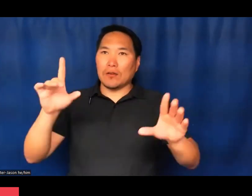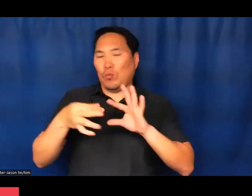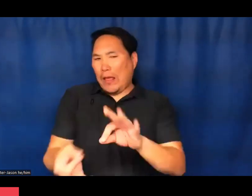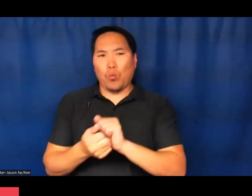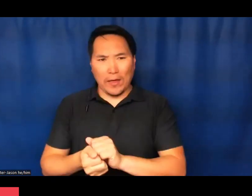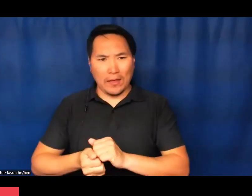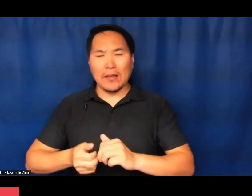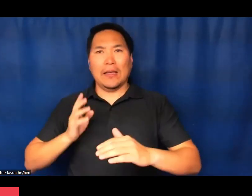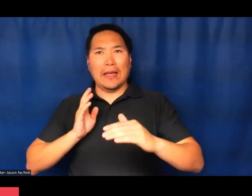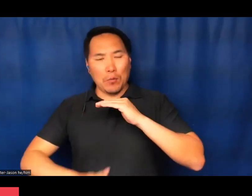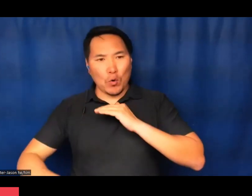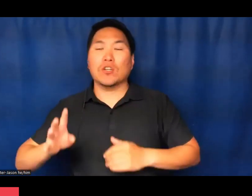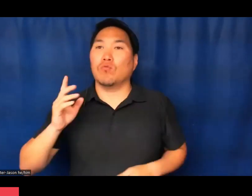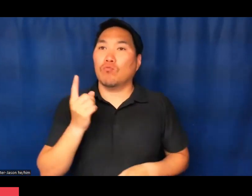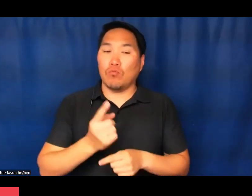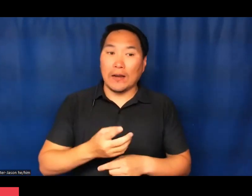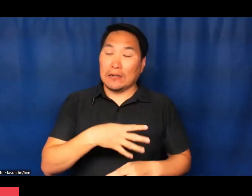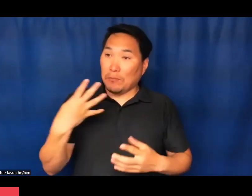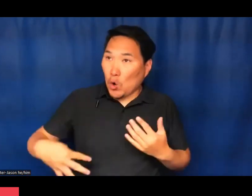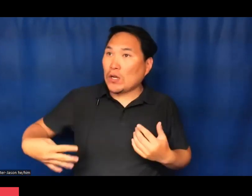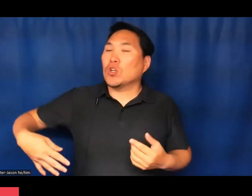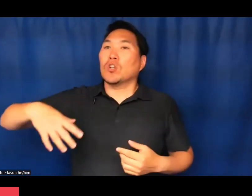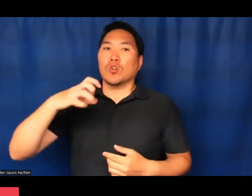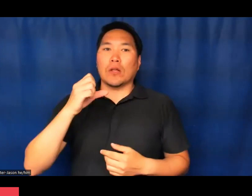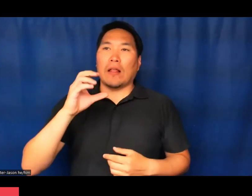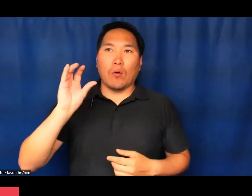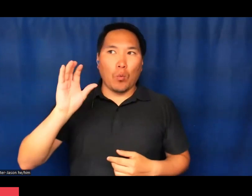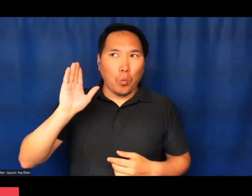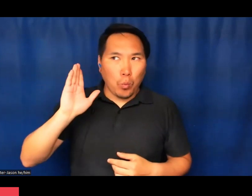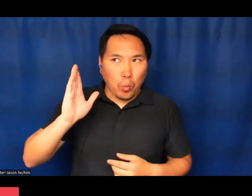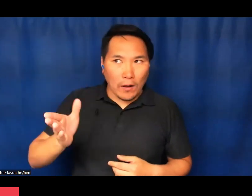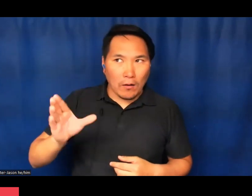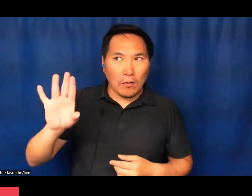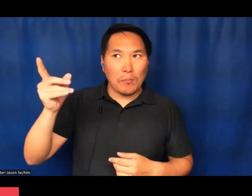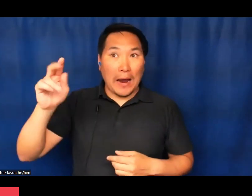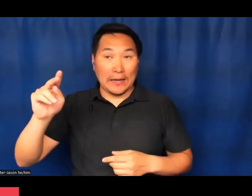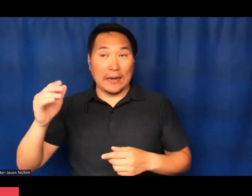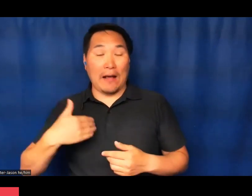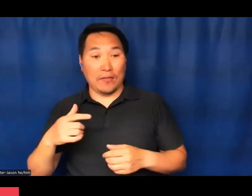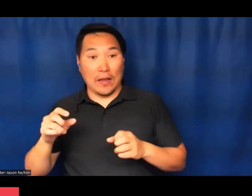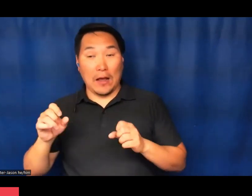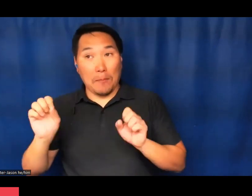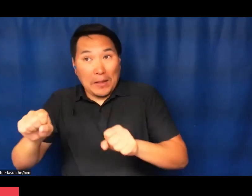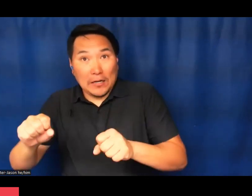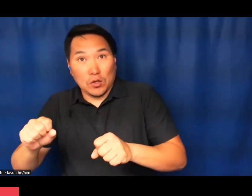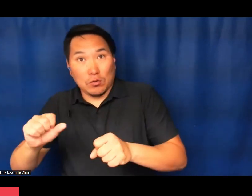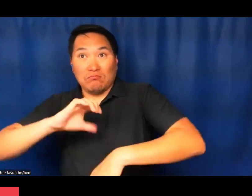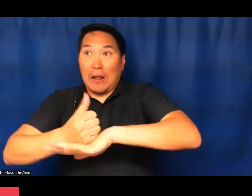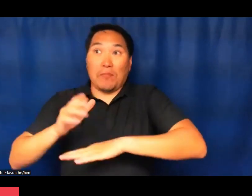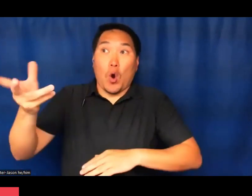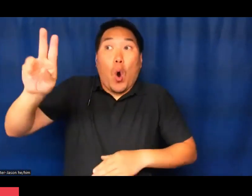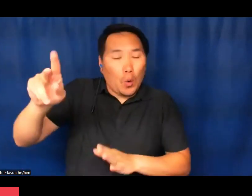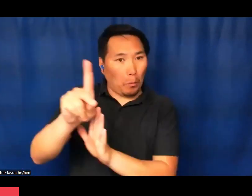This case will say a lot about the administration's ability to implement its own implication policy